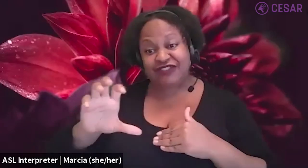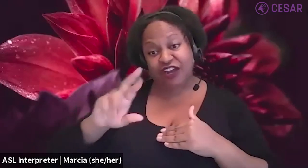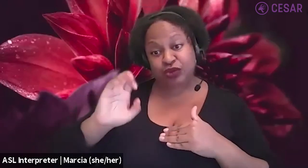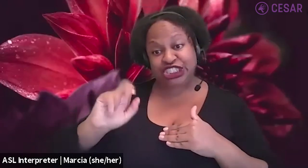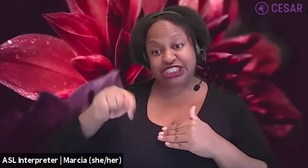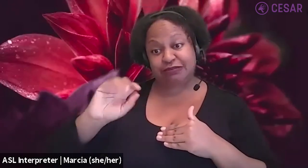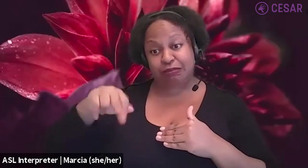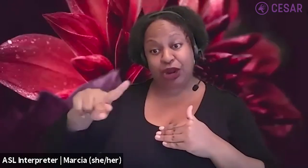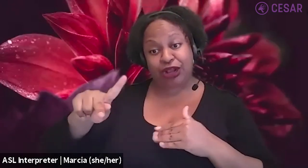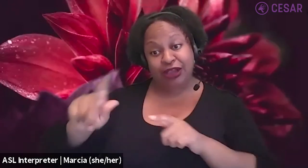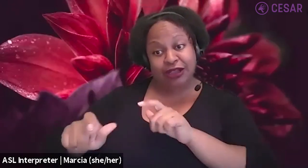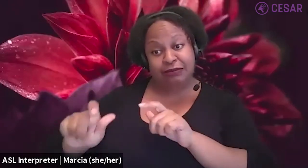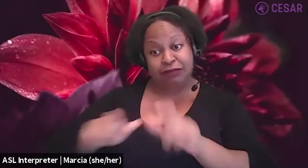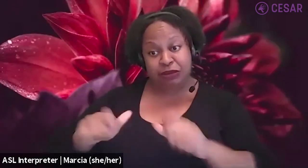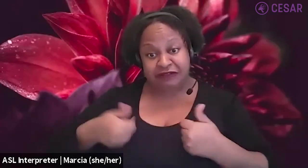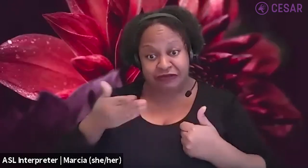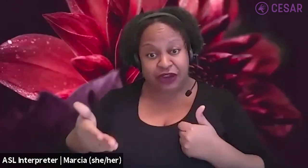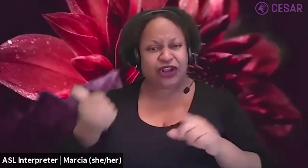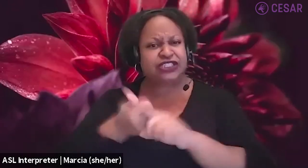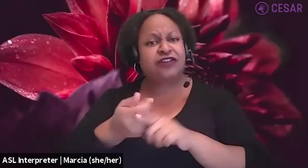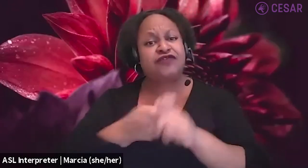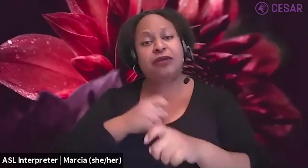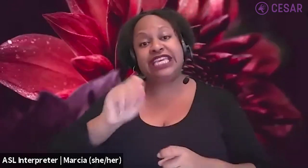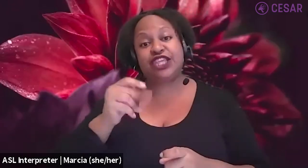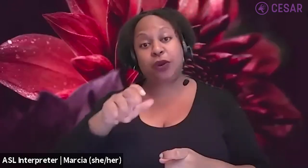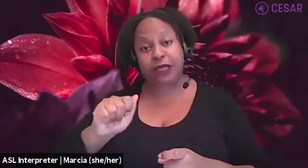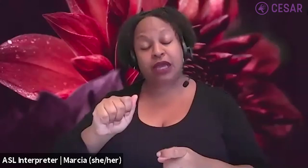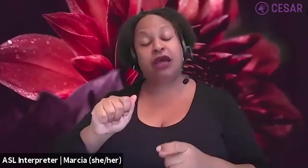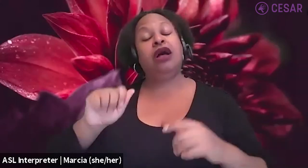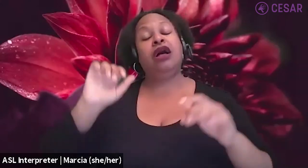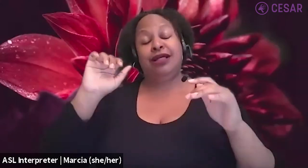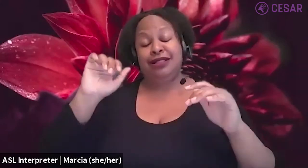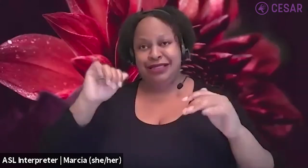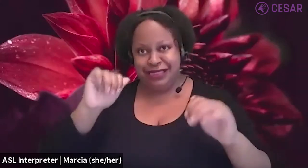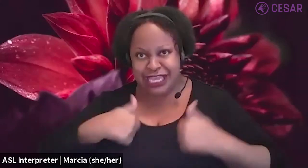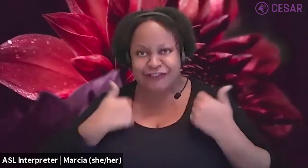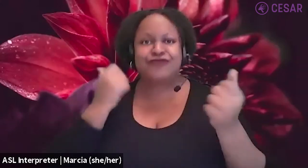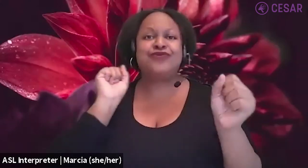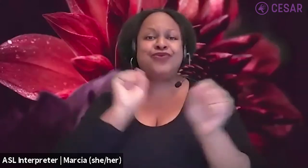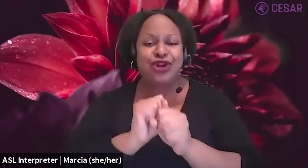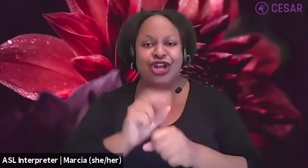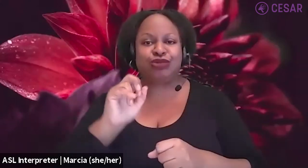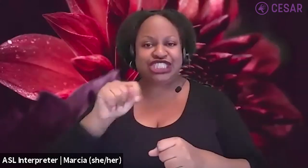worked with community in Regent Park in Toronto for many years ever since volunteering, studying